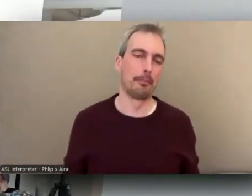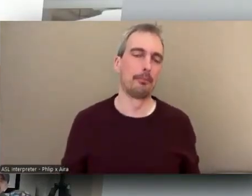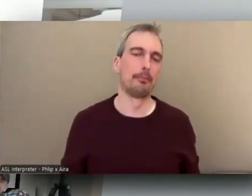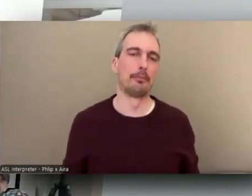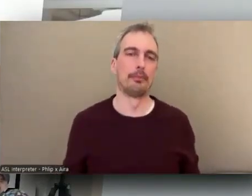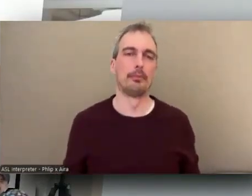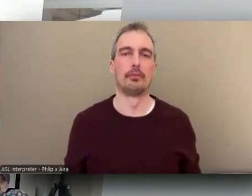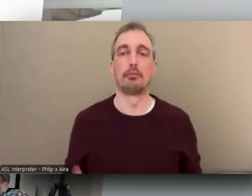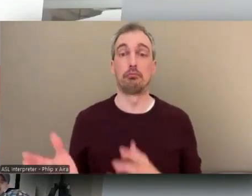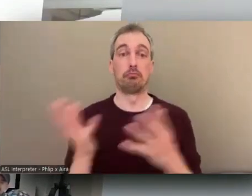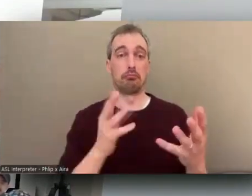I'm gonna change the subject.